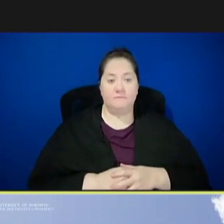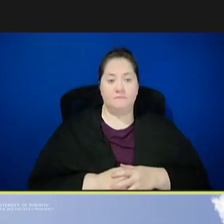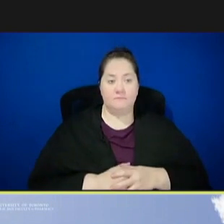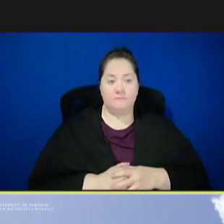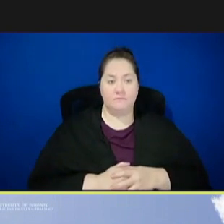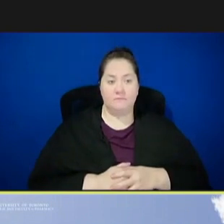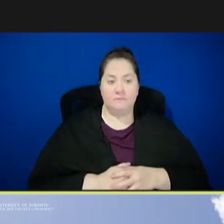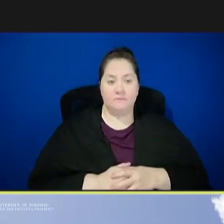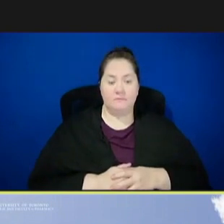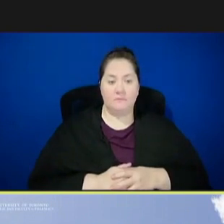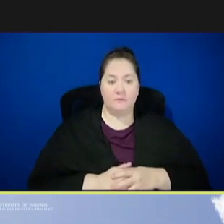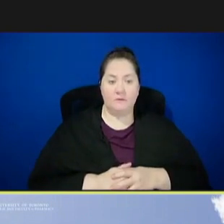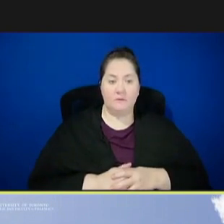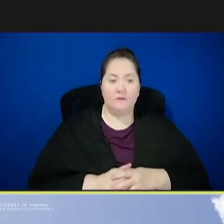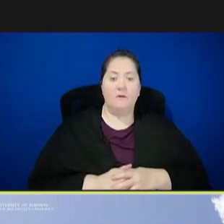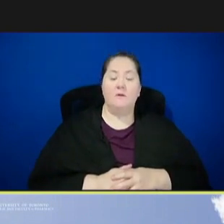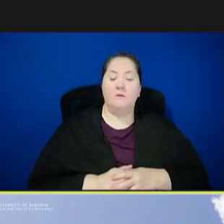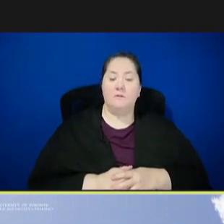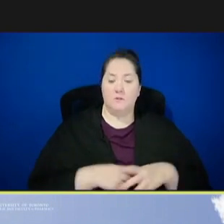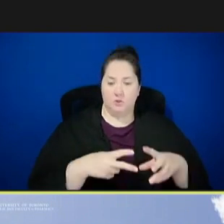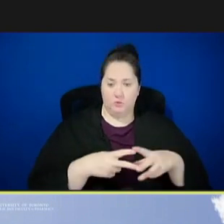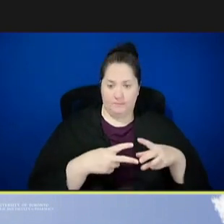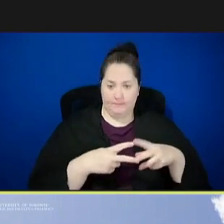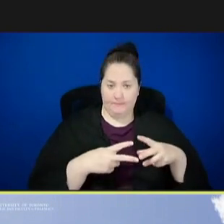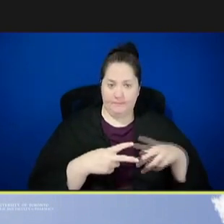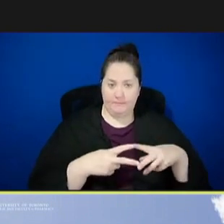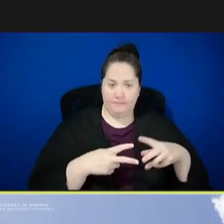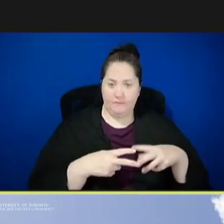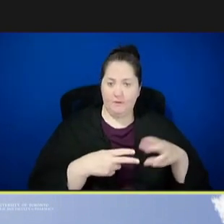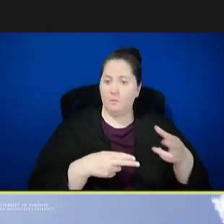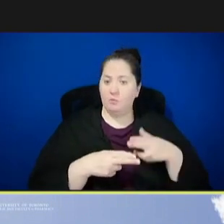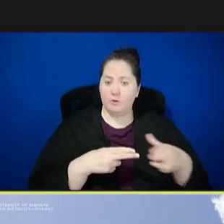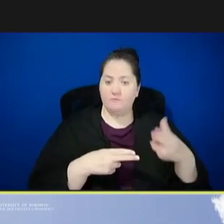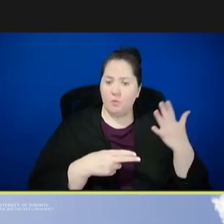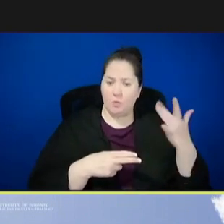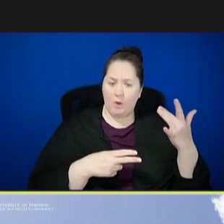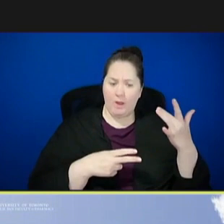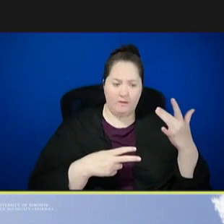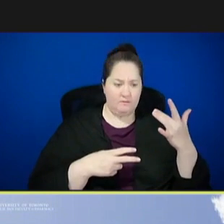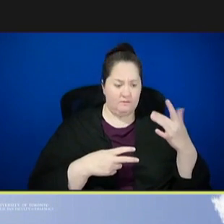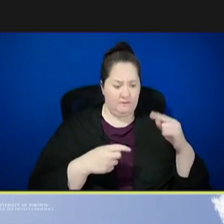I want to talk about two things. So firstly, briefly, why addressing vaccination pain